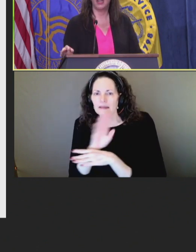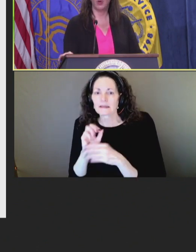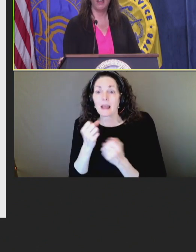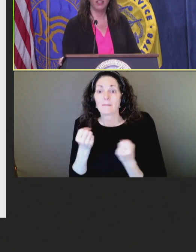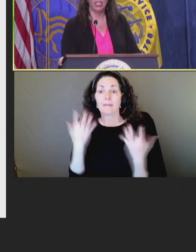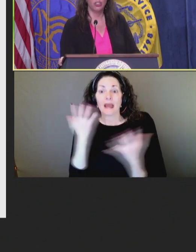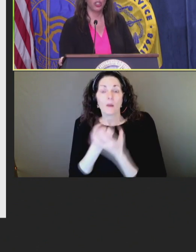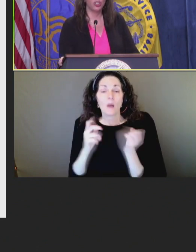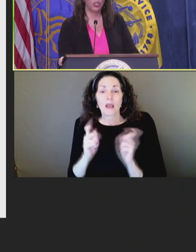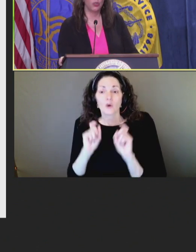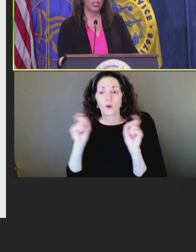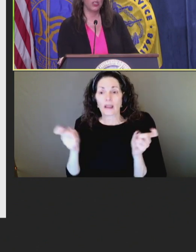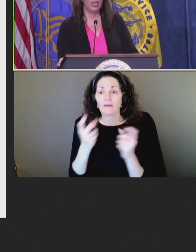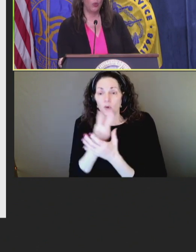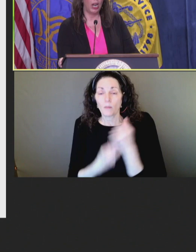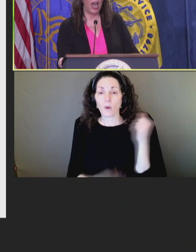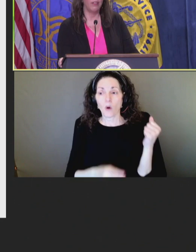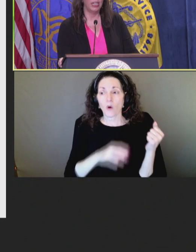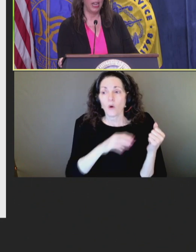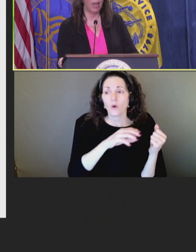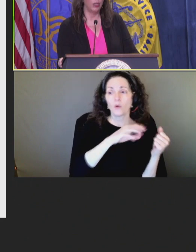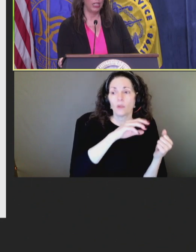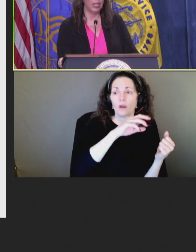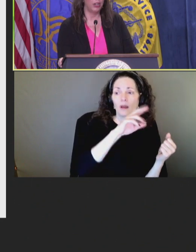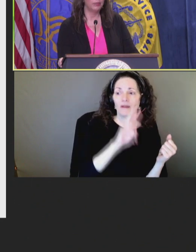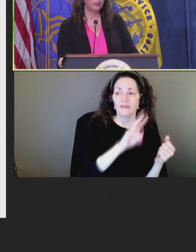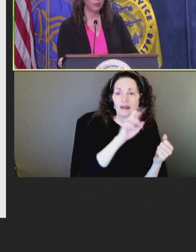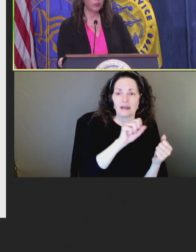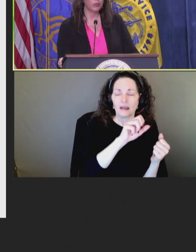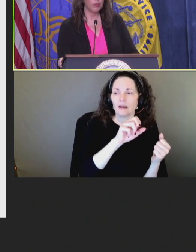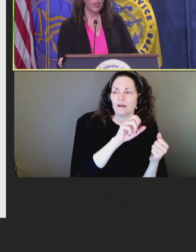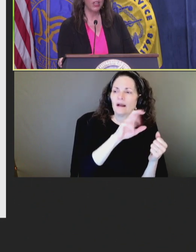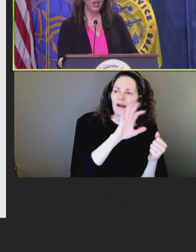privately insured children. And so, they don't want to have an inequity there. We